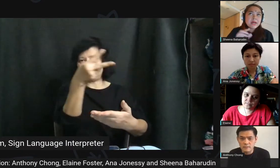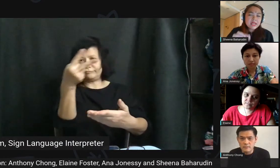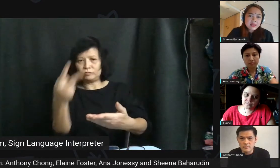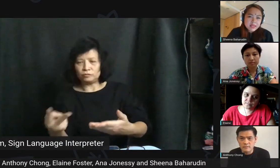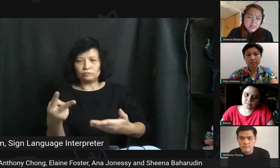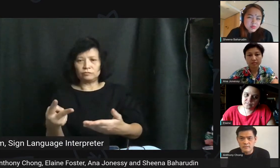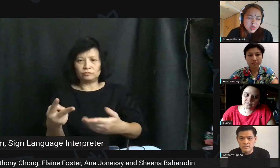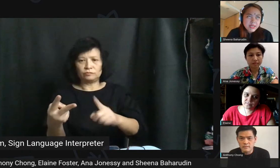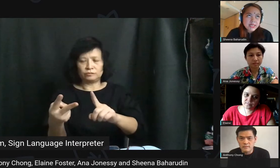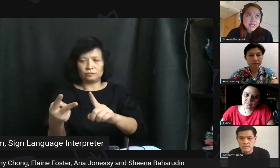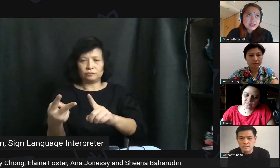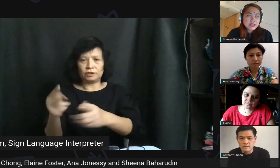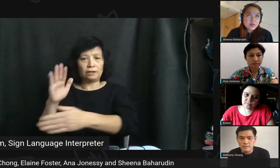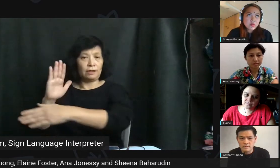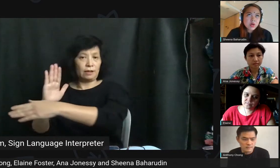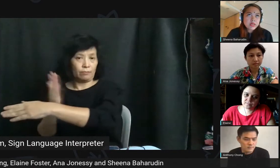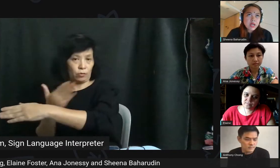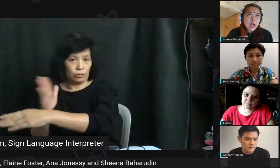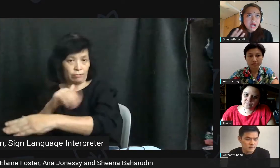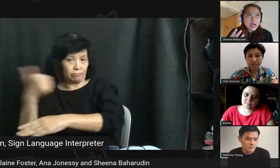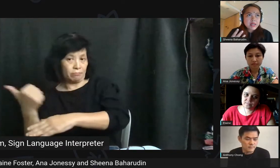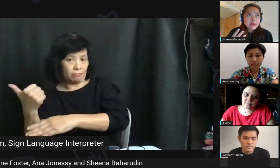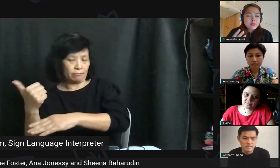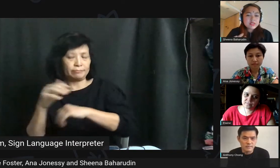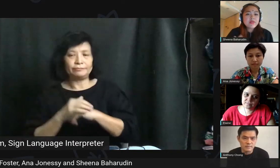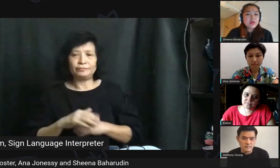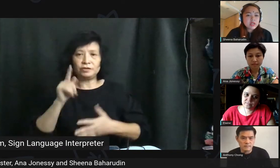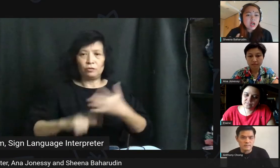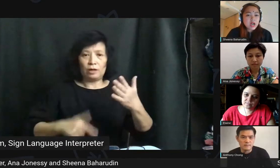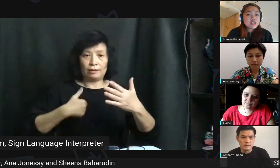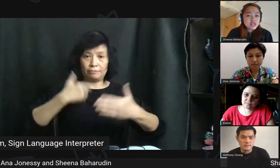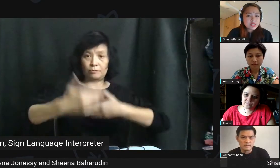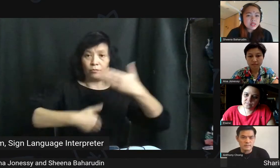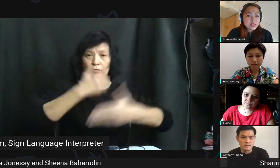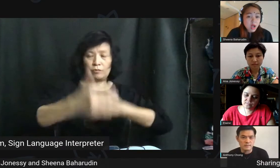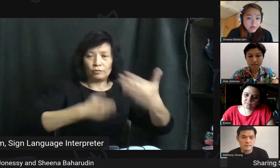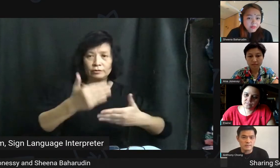But in this process, what I was very conscious of